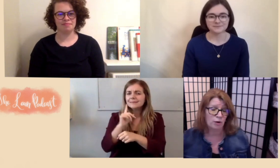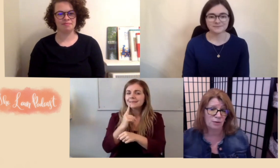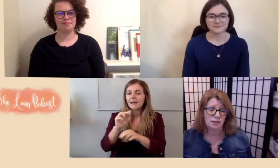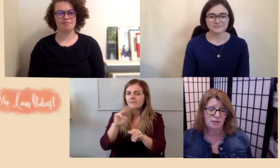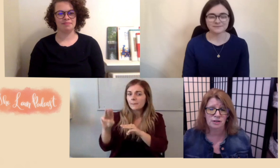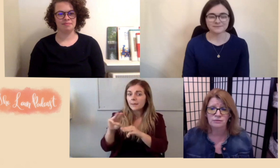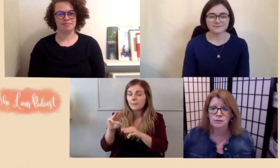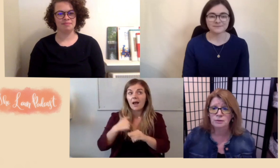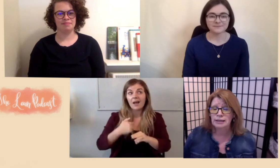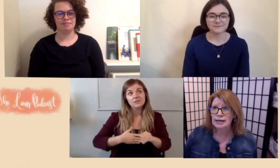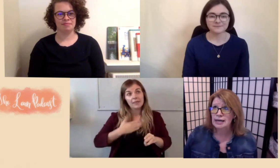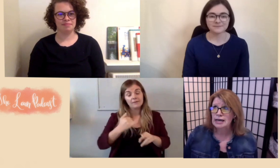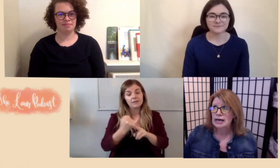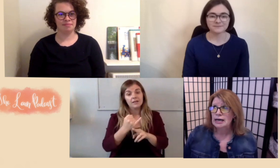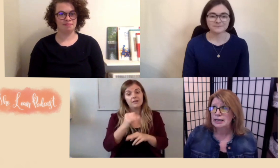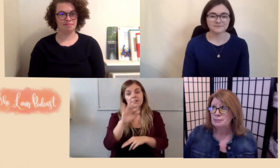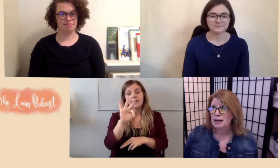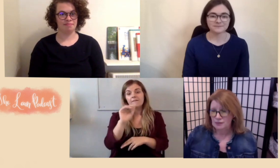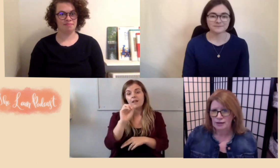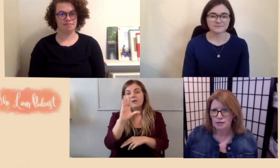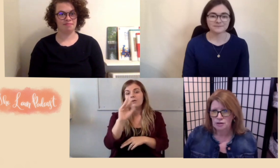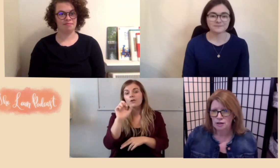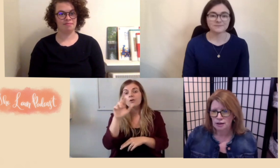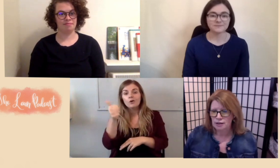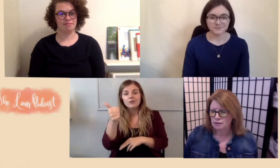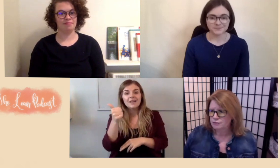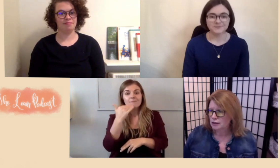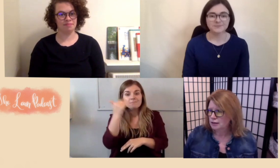at the age, young age, of 11, 12, 13.